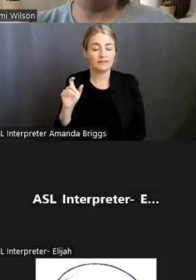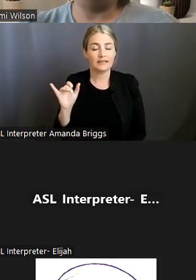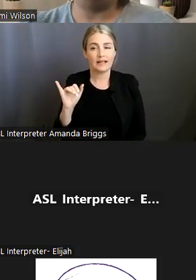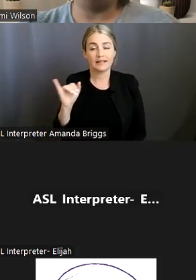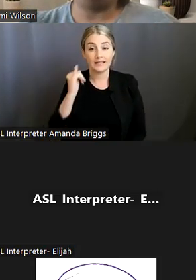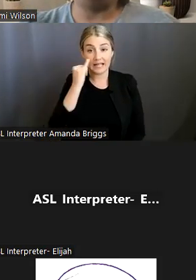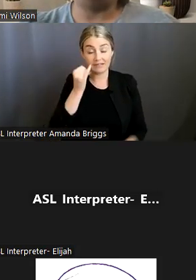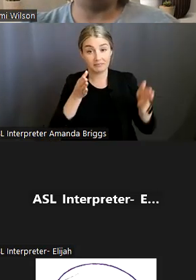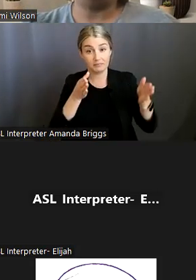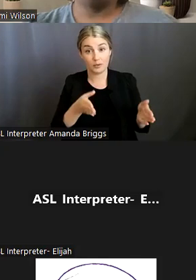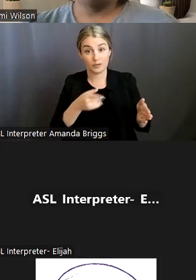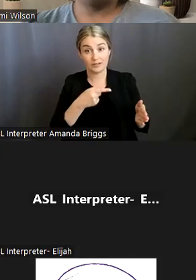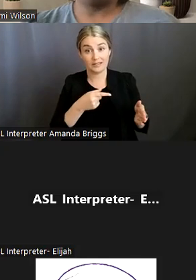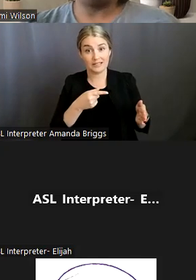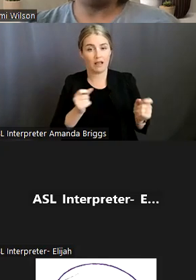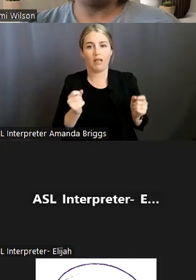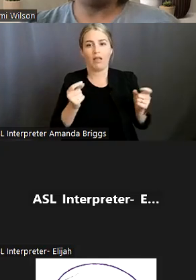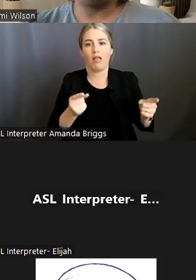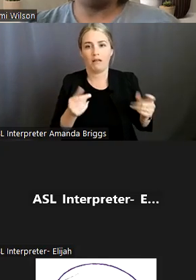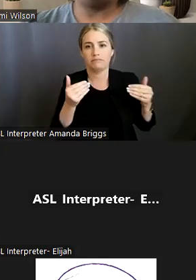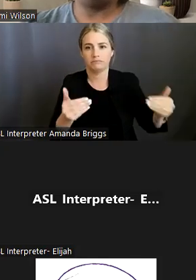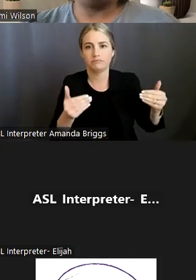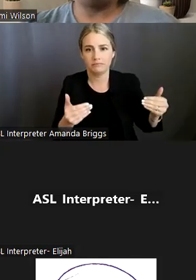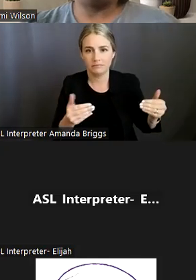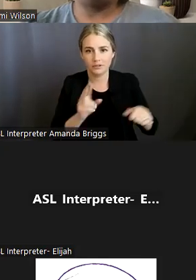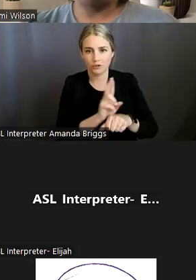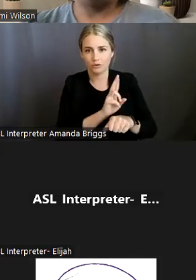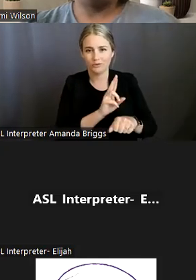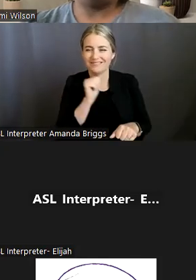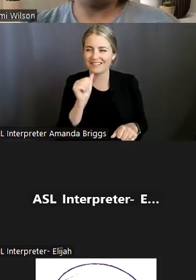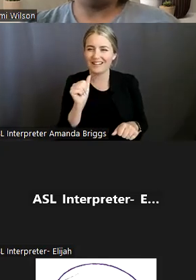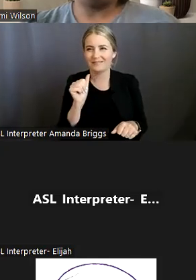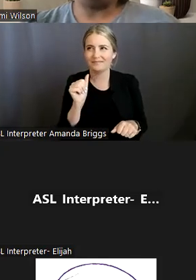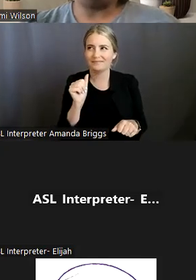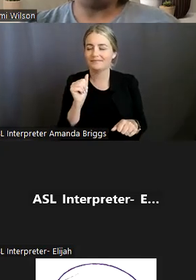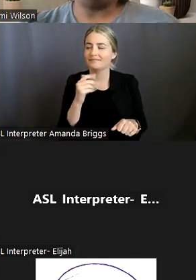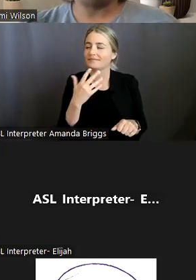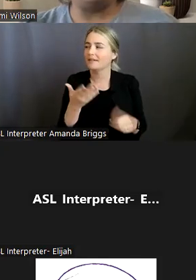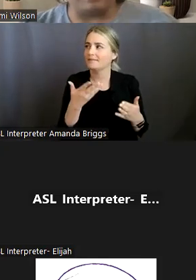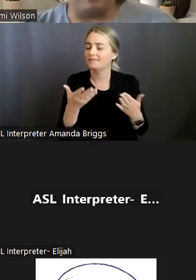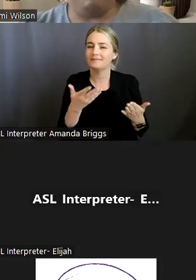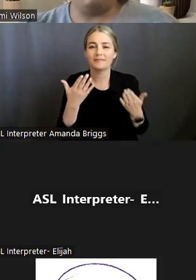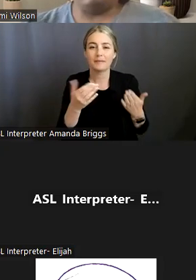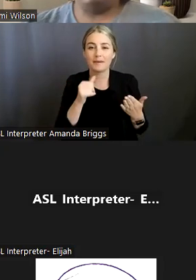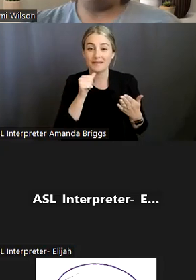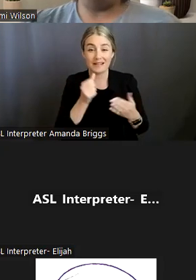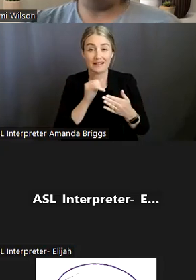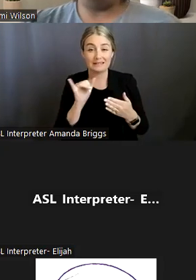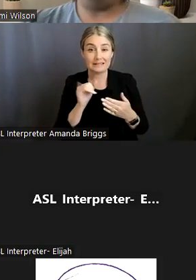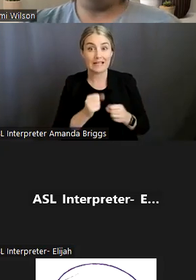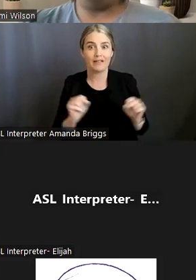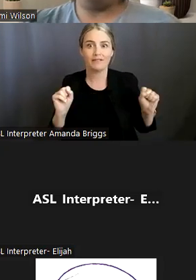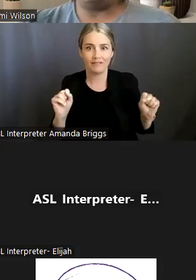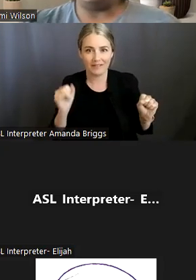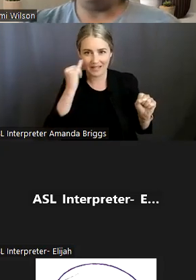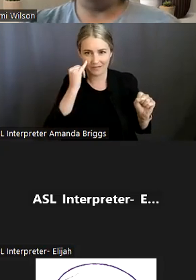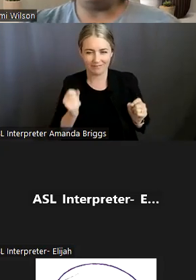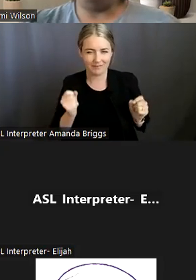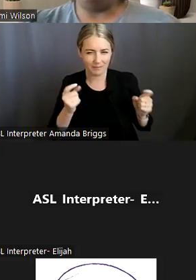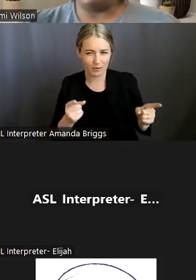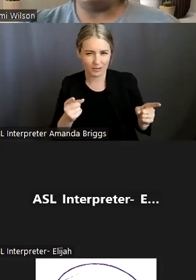using impulsively, not using, they might not be as safe when they're using, they might